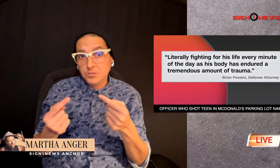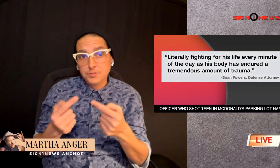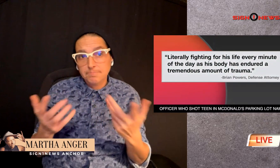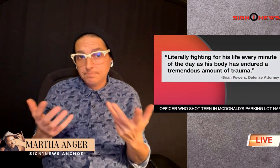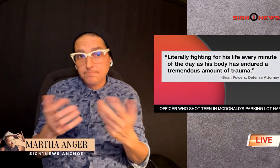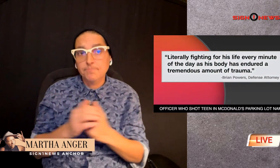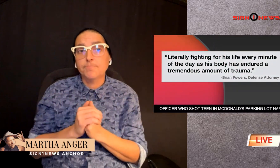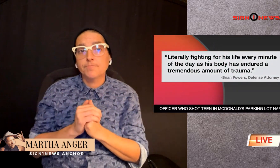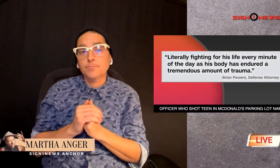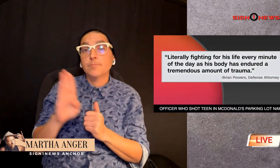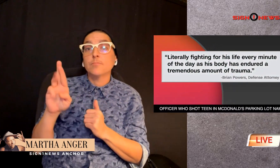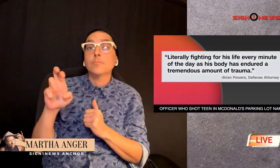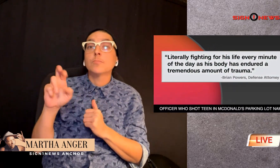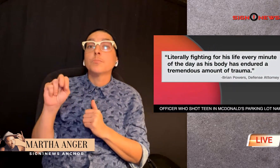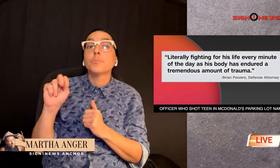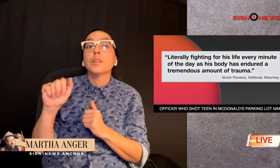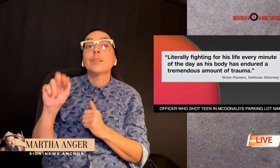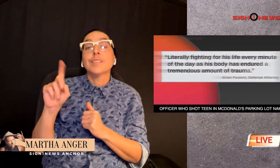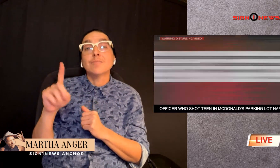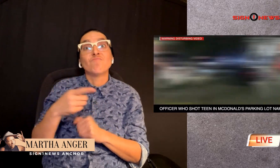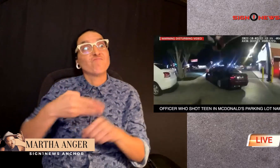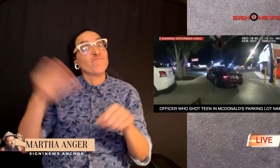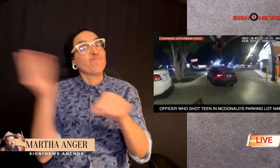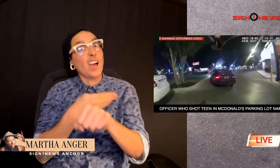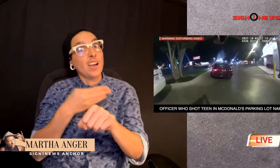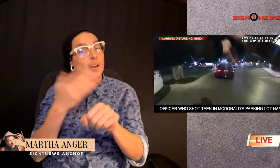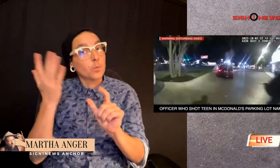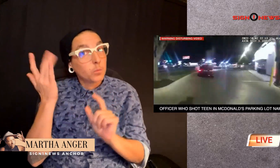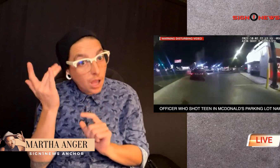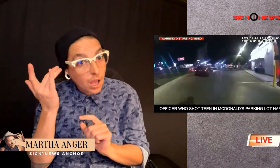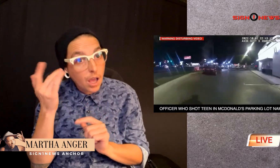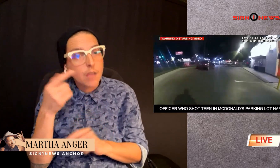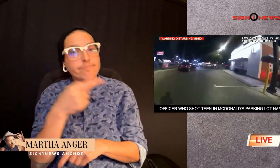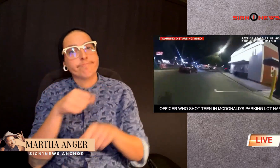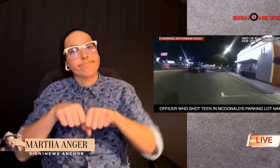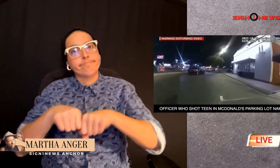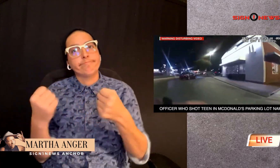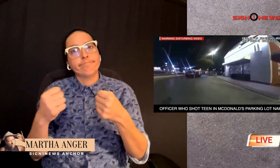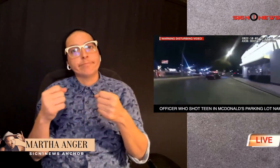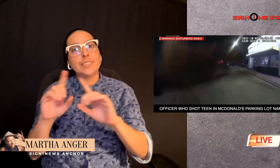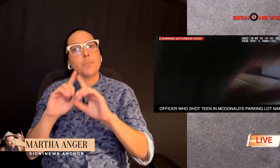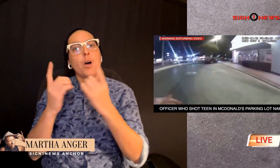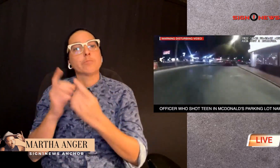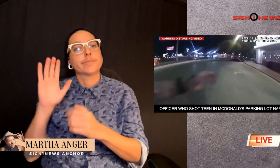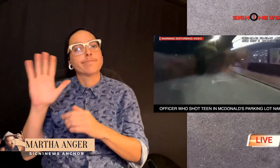The passenger was uninjured. Brennan was fired for violating departments